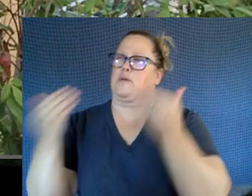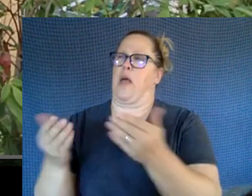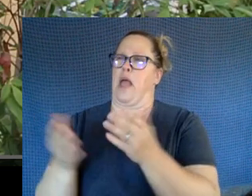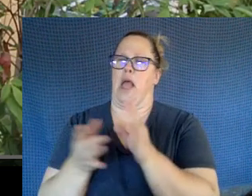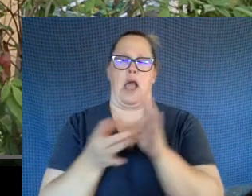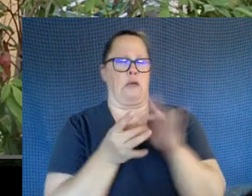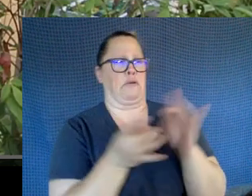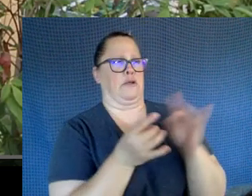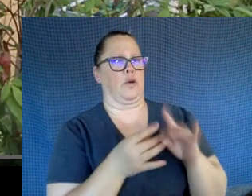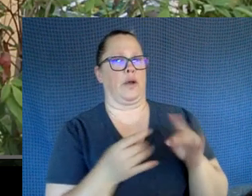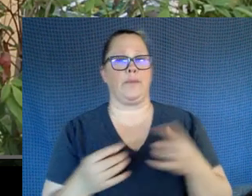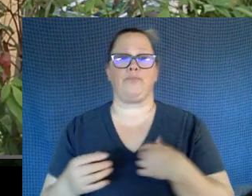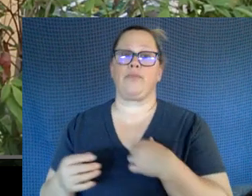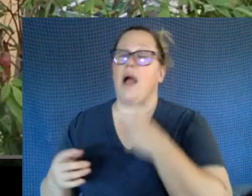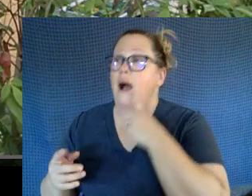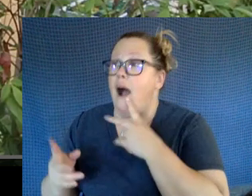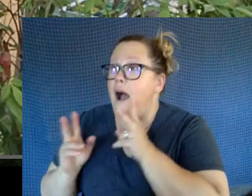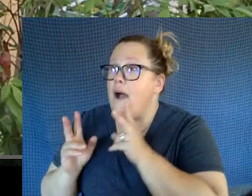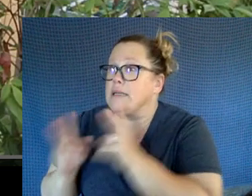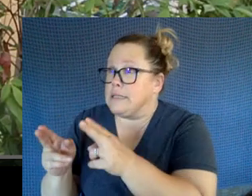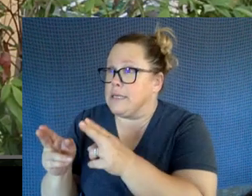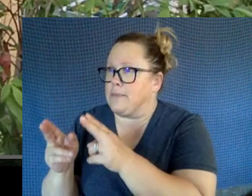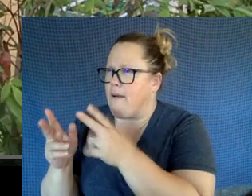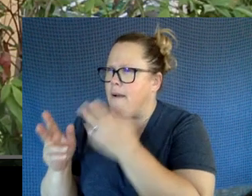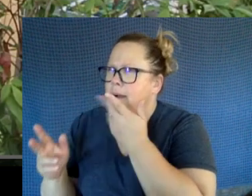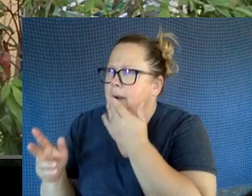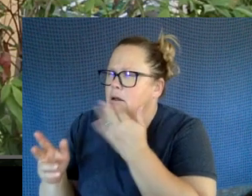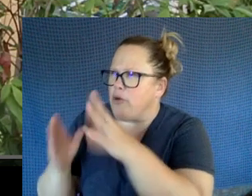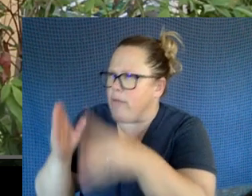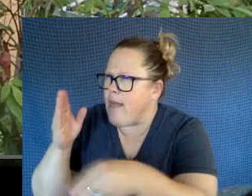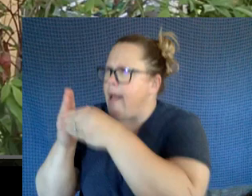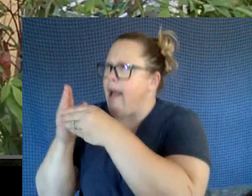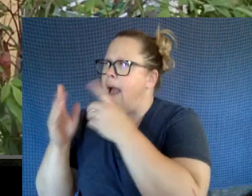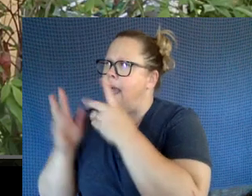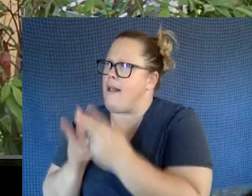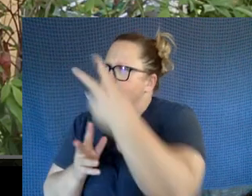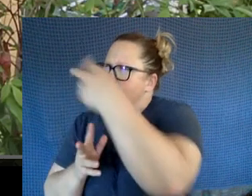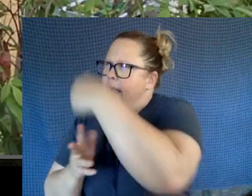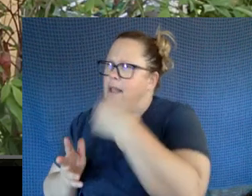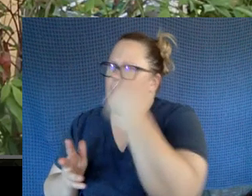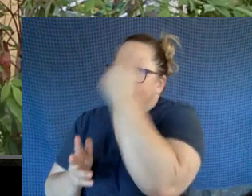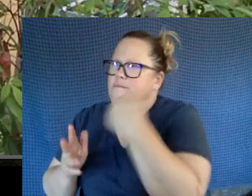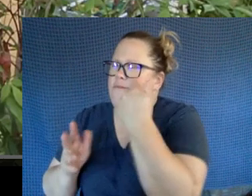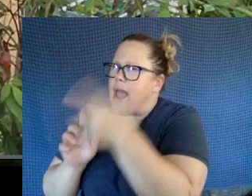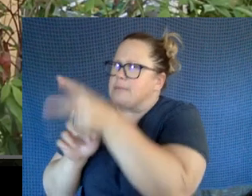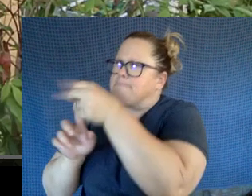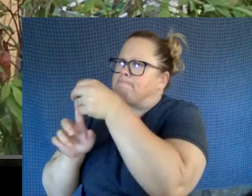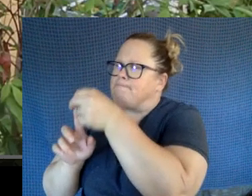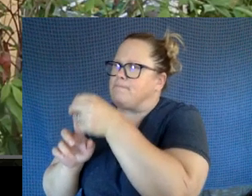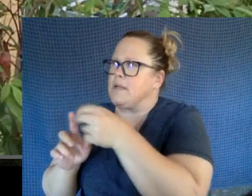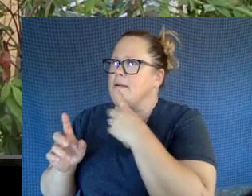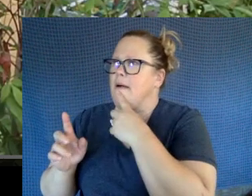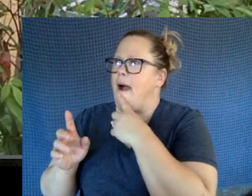a patch of color and add a cutout face/ Oh I blew on jazzy blue or sky and